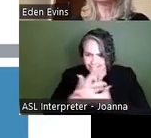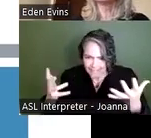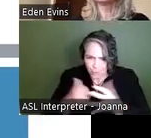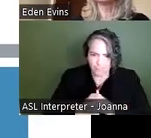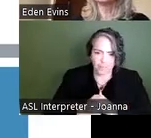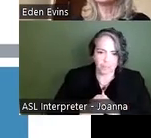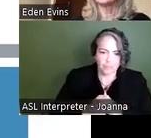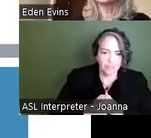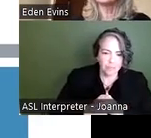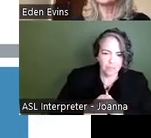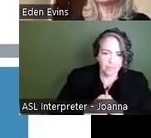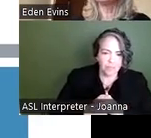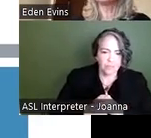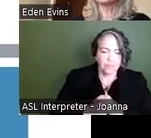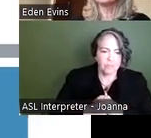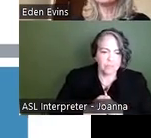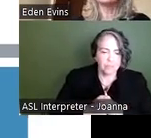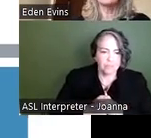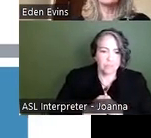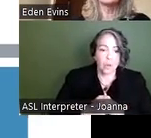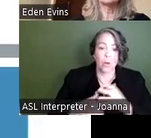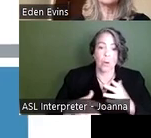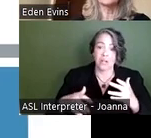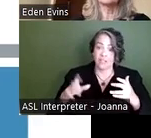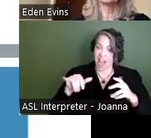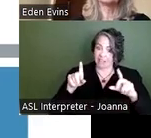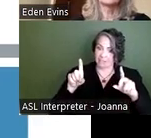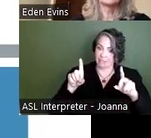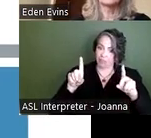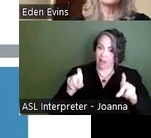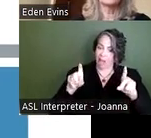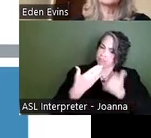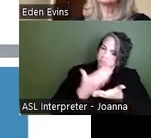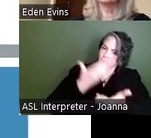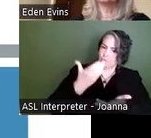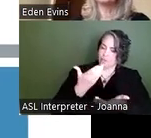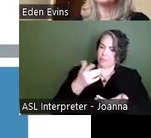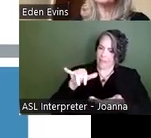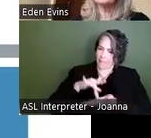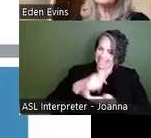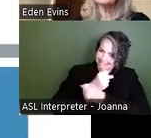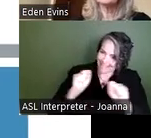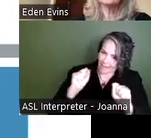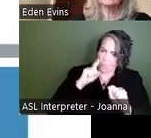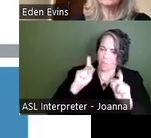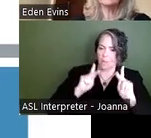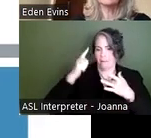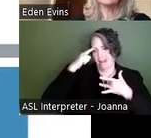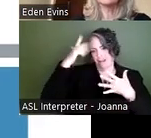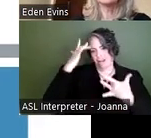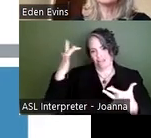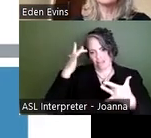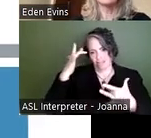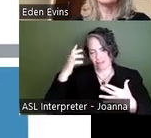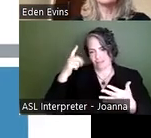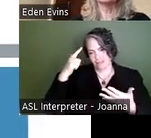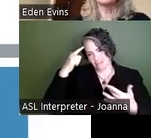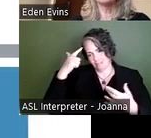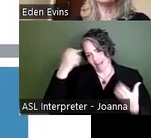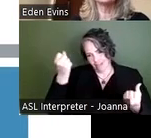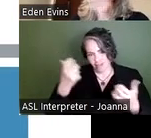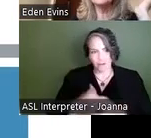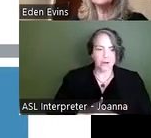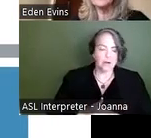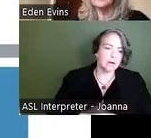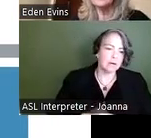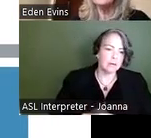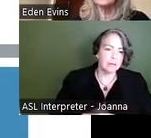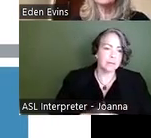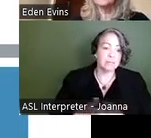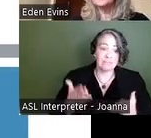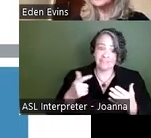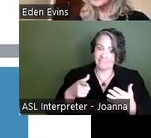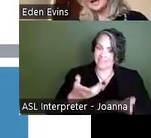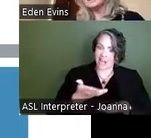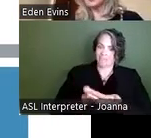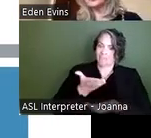we see that they're safe. Next chart, next slide. And so with the safety data, the FDA and also